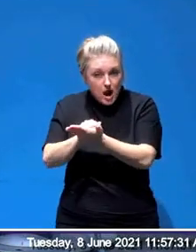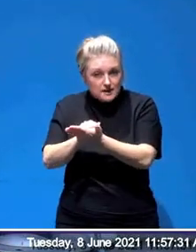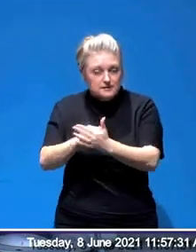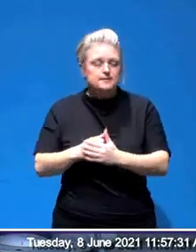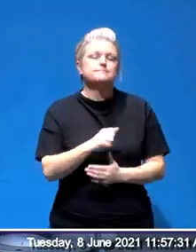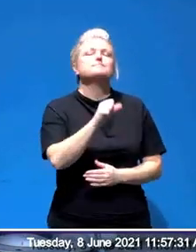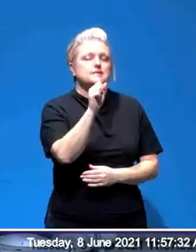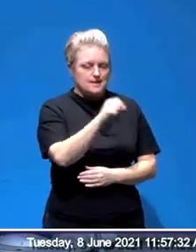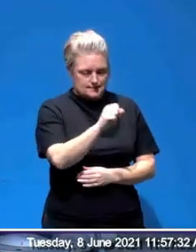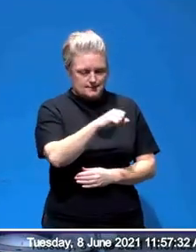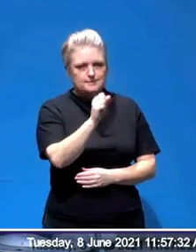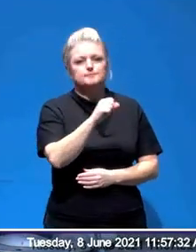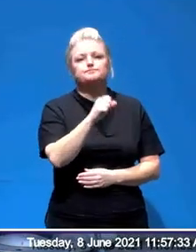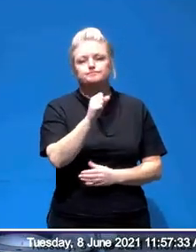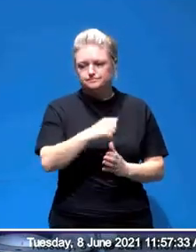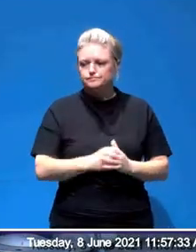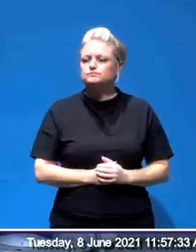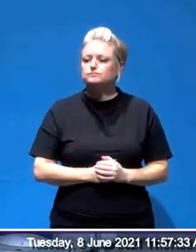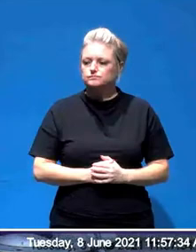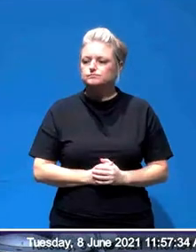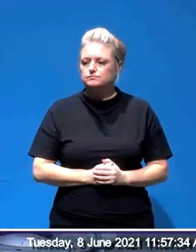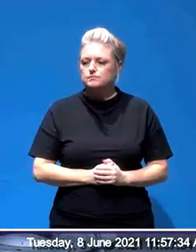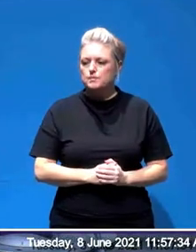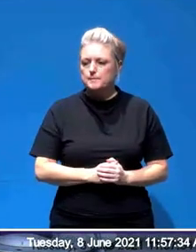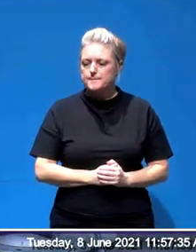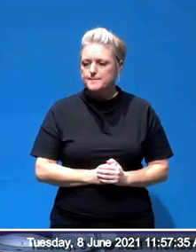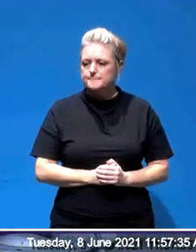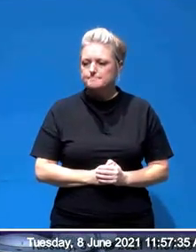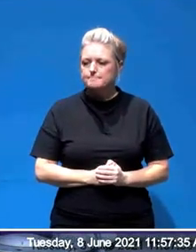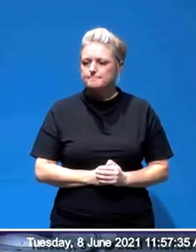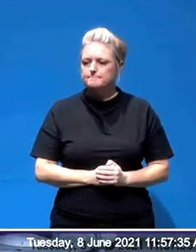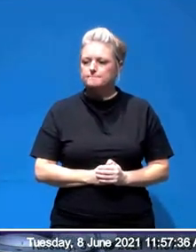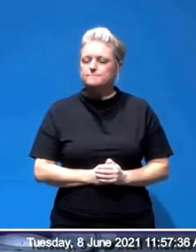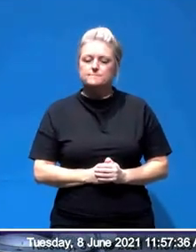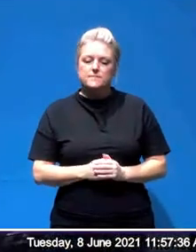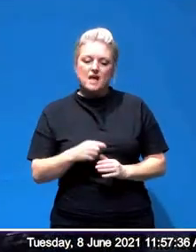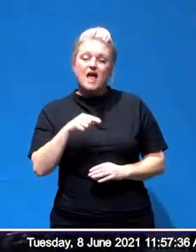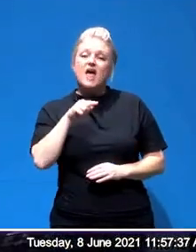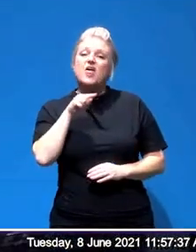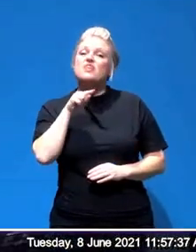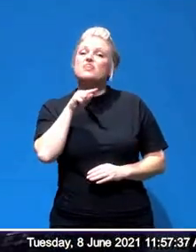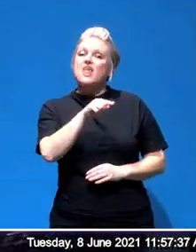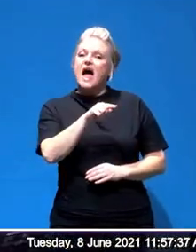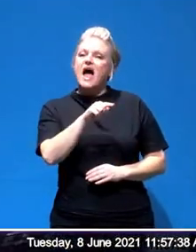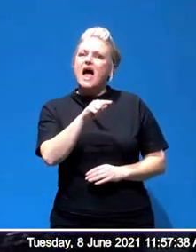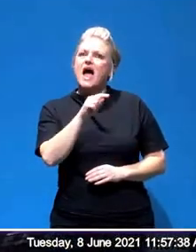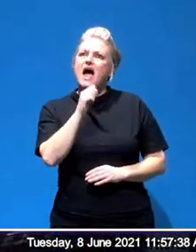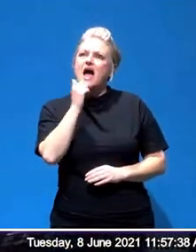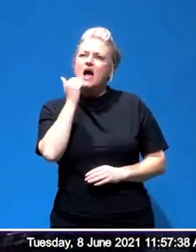Yes. That may --- that was the date that I wrote the letter but I sent it